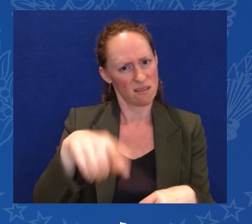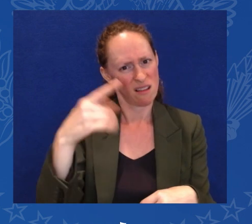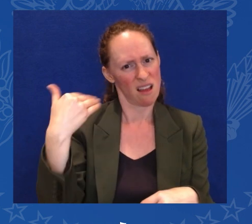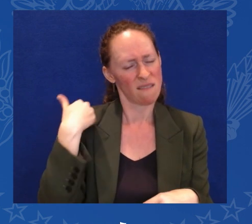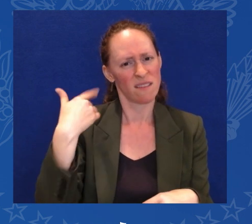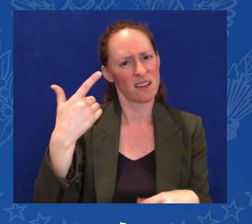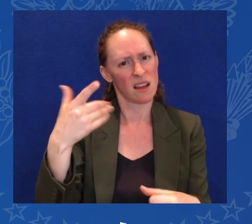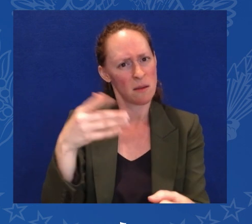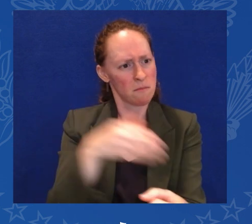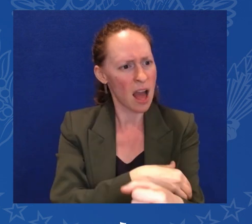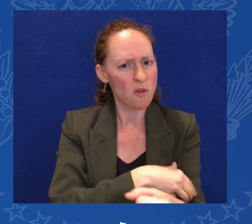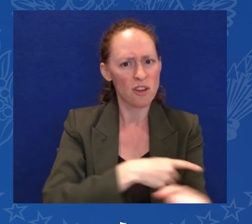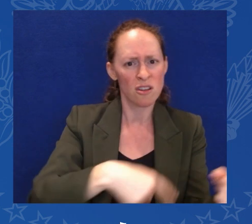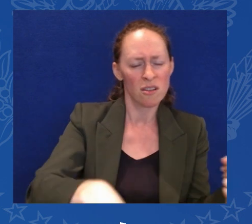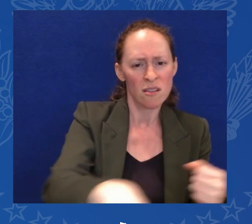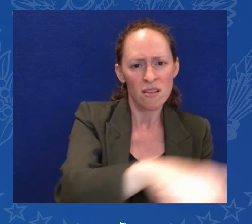And we're just getting started.